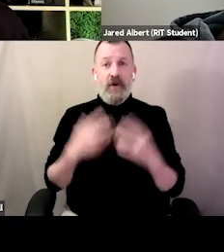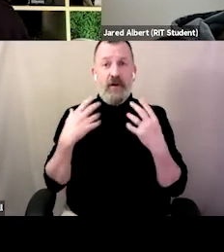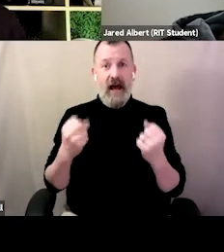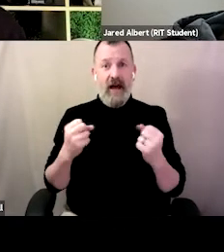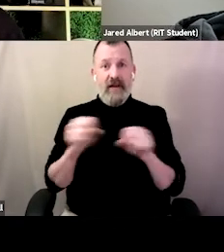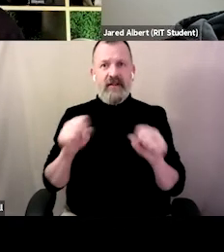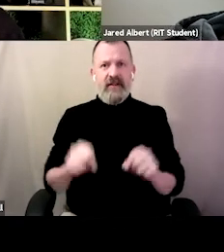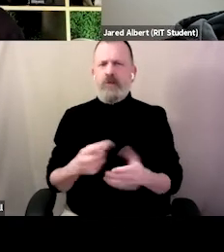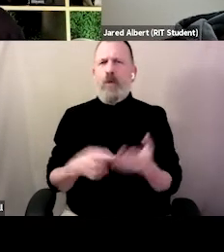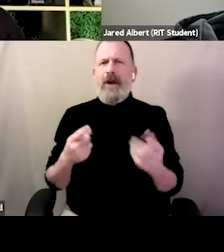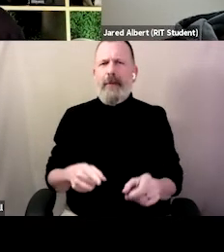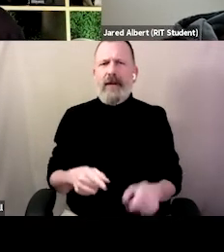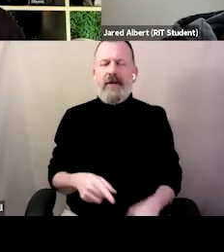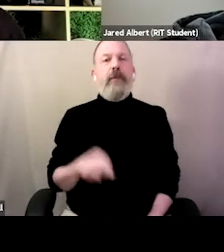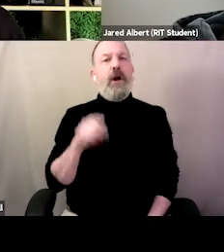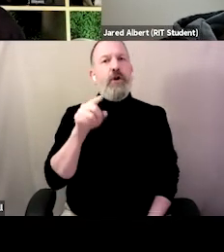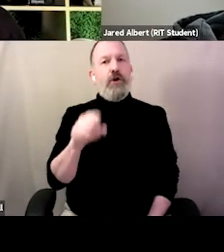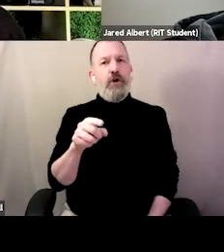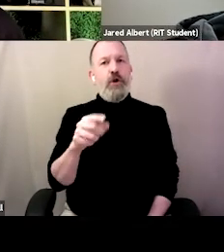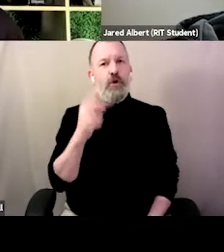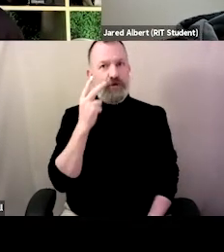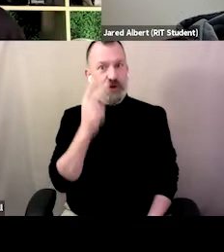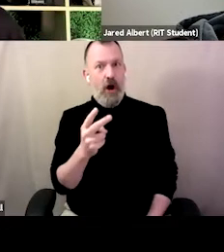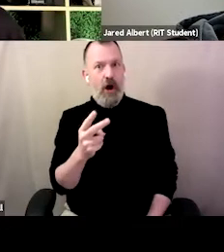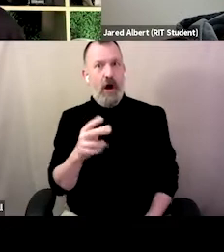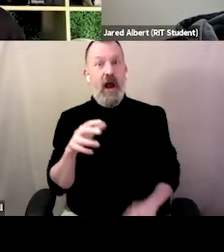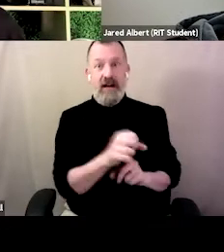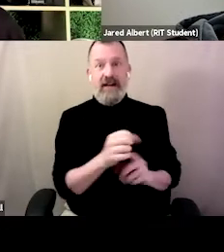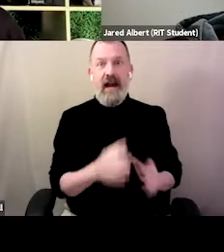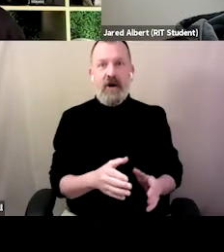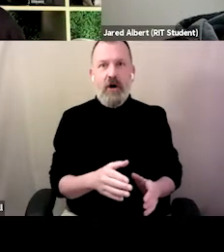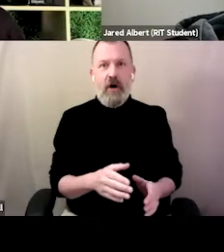you saw a an attacker. In this case UNK 1878